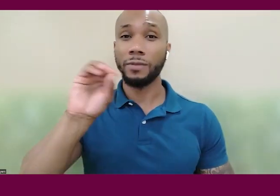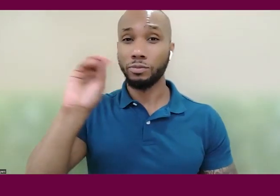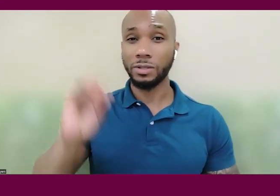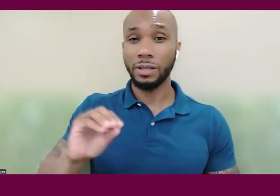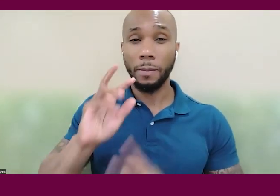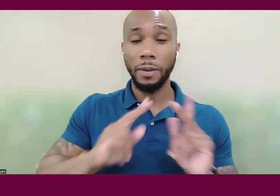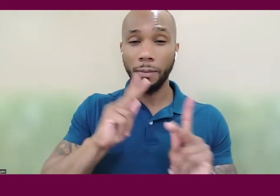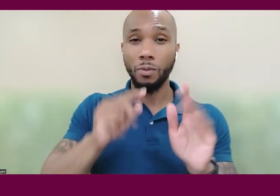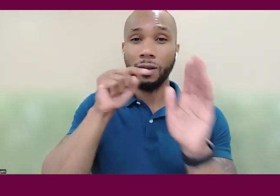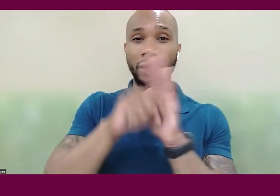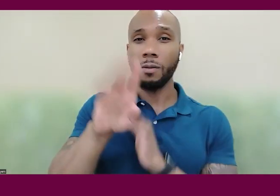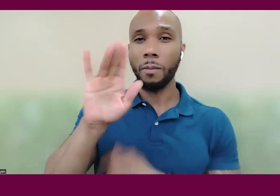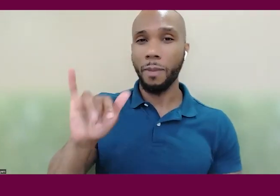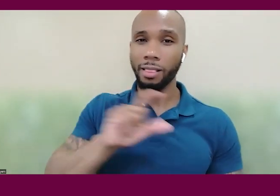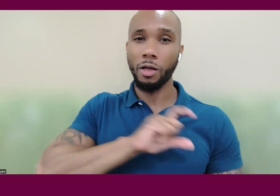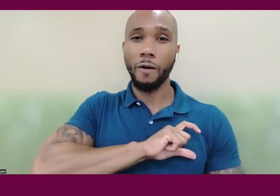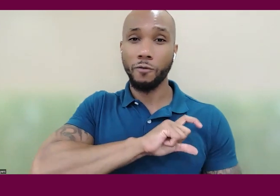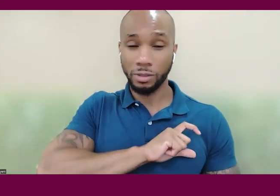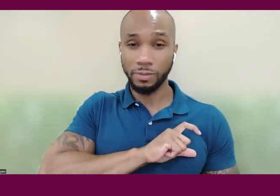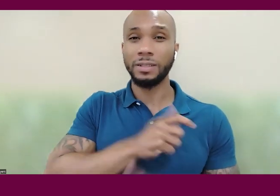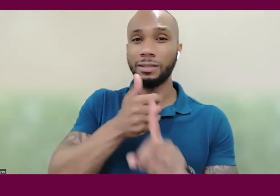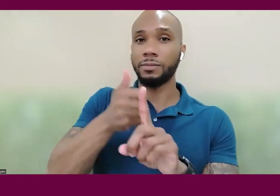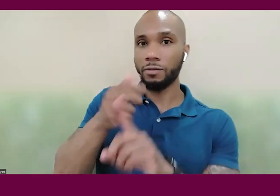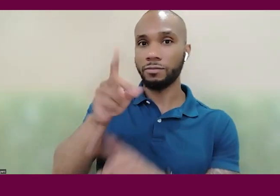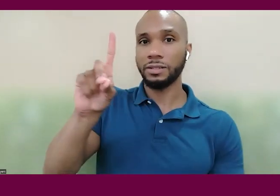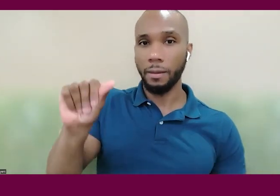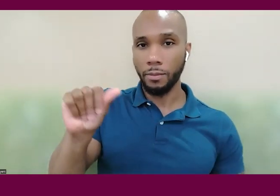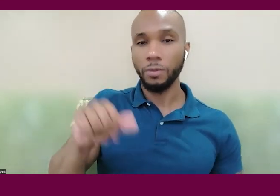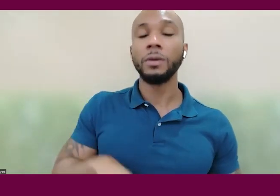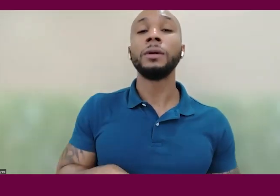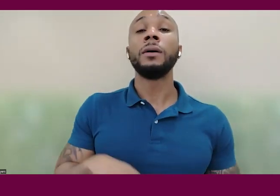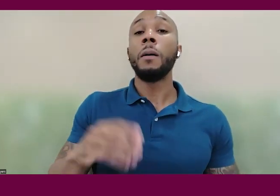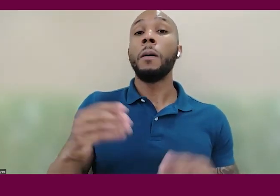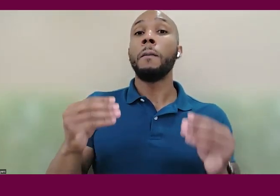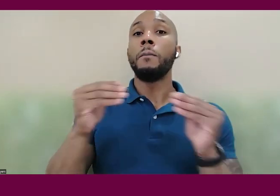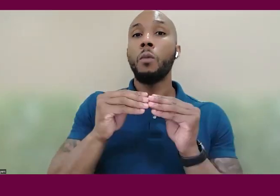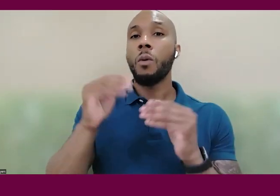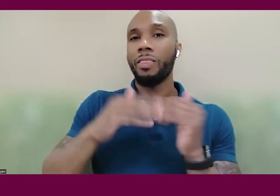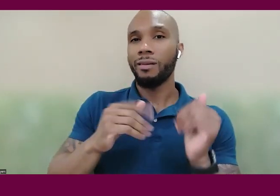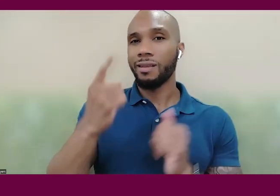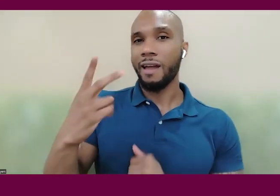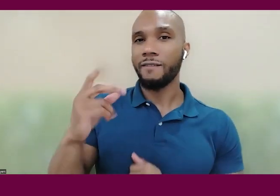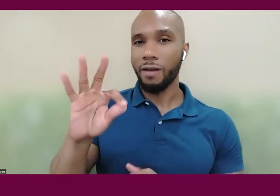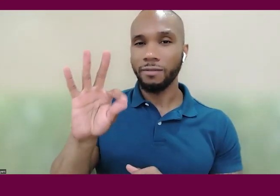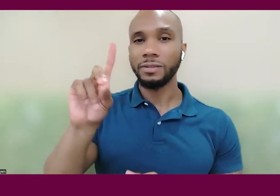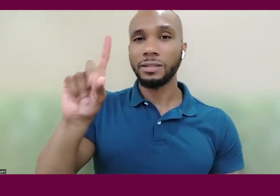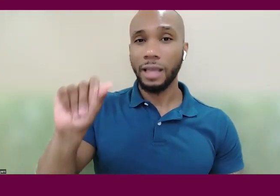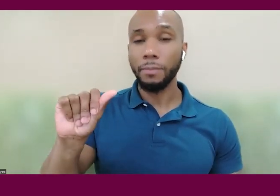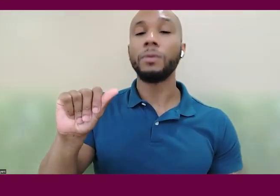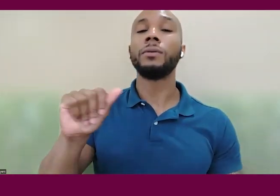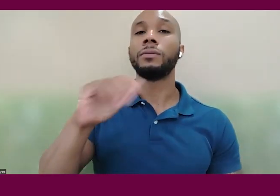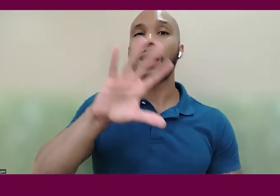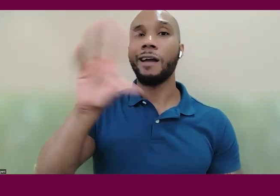of people killed by law enforcement are disabled and more than half of disabled African Americans